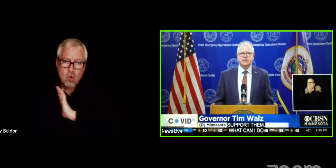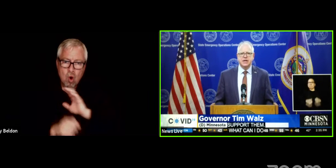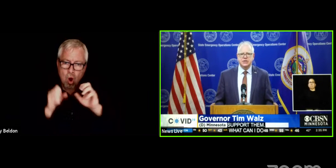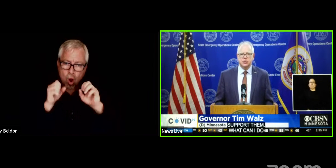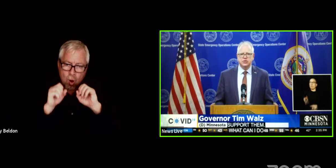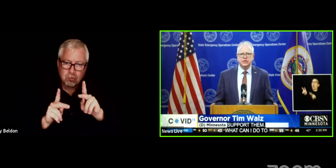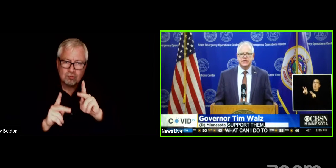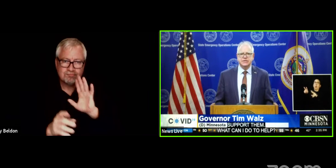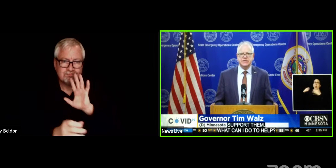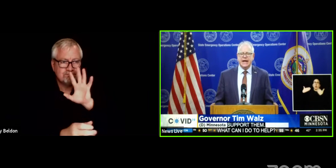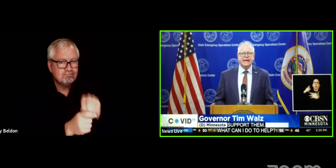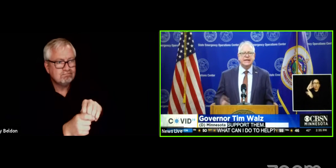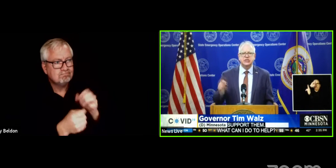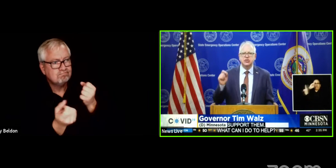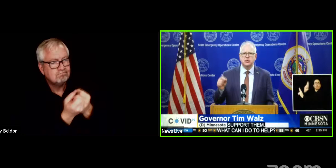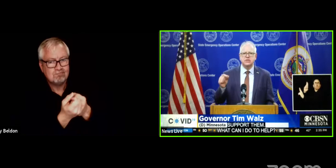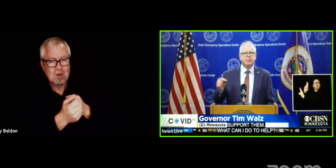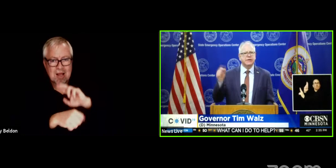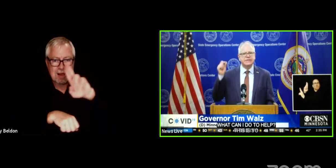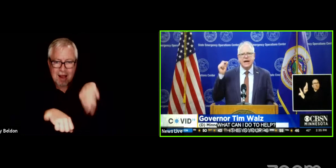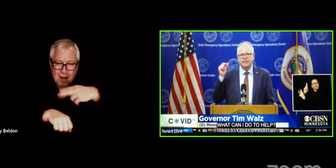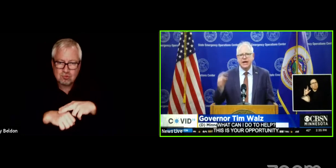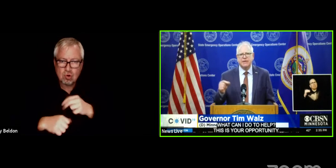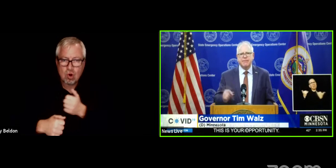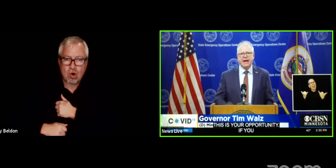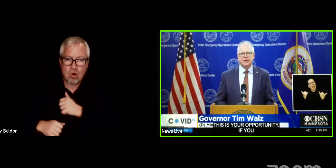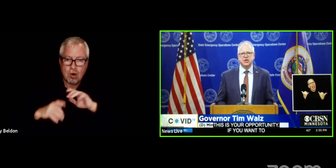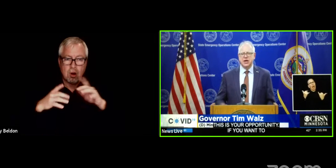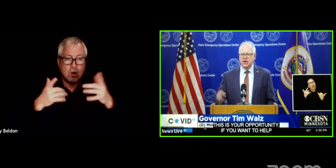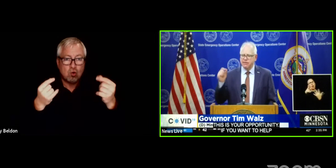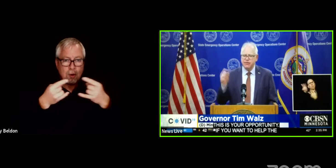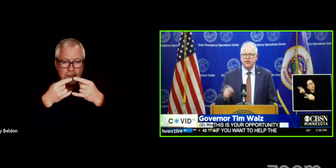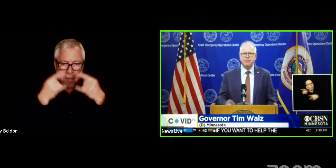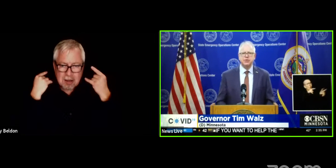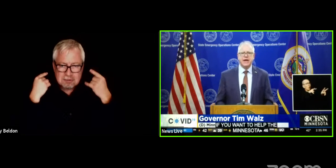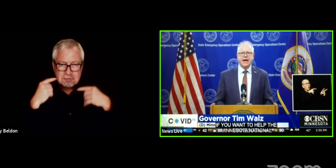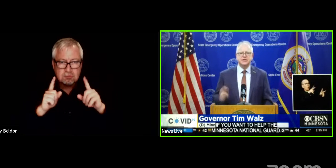STAY SOCIALLY DISTANCED, AND IT IS SO SIMPLE, IT'S NOT EVEN OUT OF MALLS, YOU'RE FILLING UNWITH OH -- MALICE, YOU'RE FILLING UNWITH GAS,